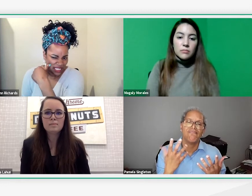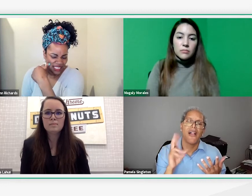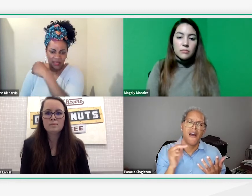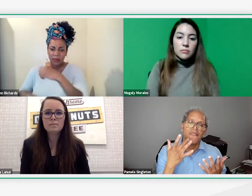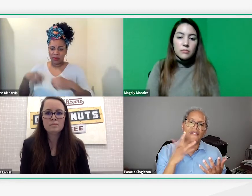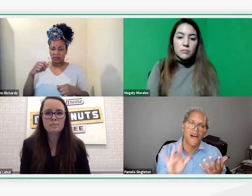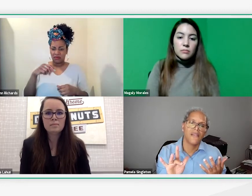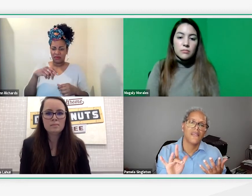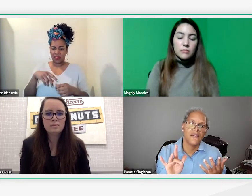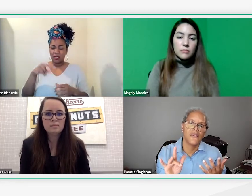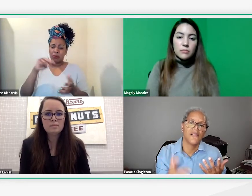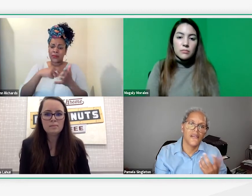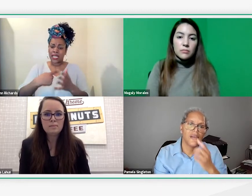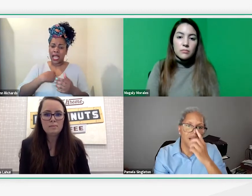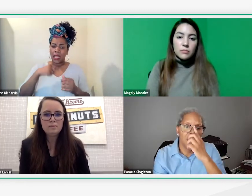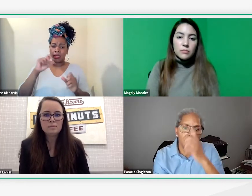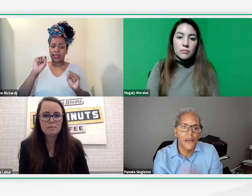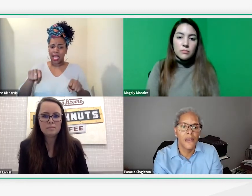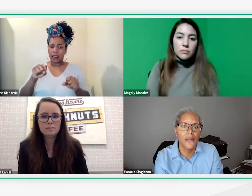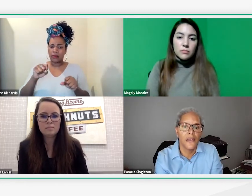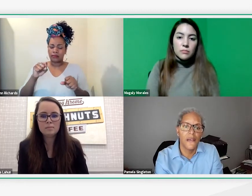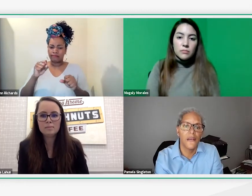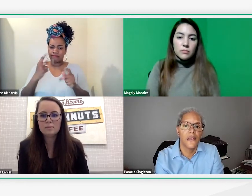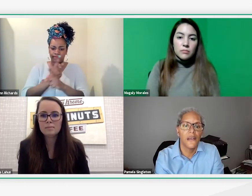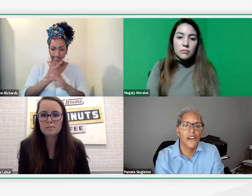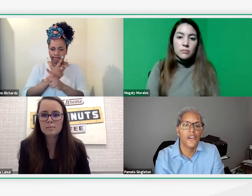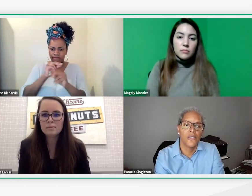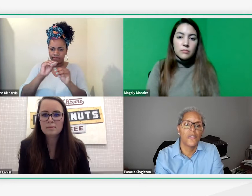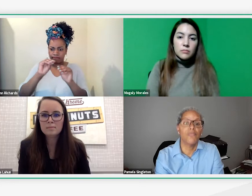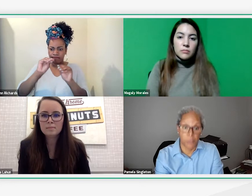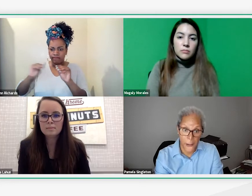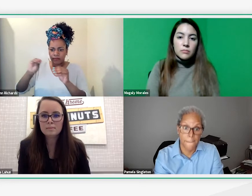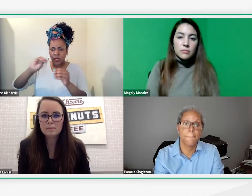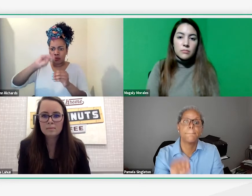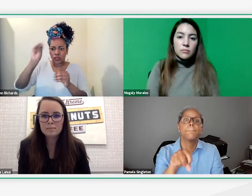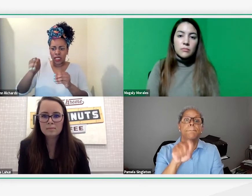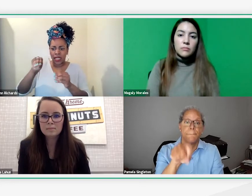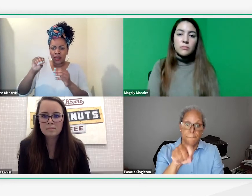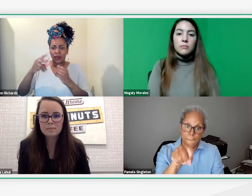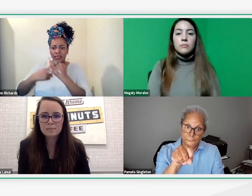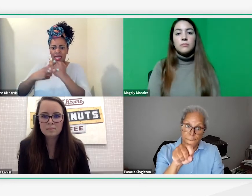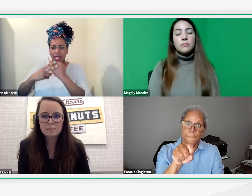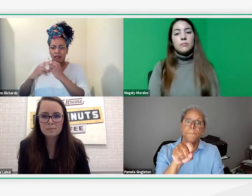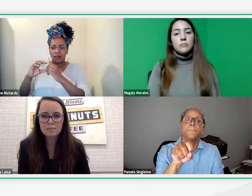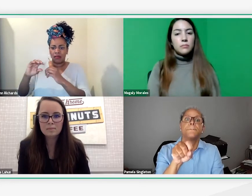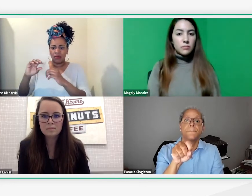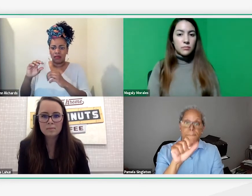to offset it, unfortunately, you're gonna owe. >>ROXANN RICHARDS: So, we need to figure out the